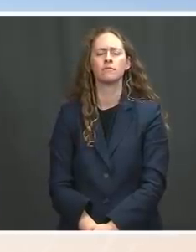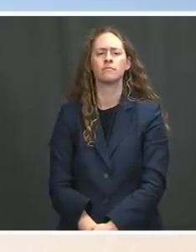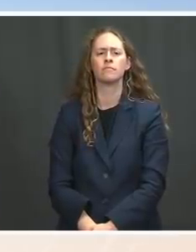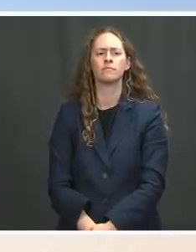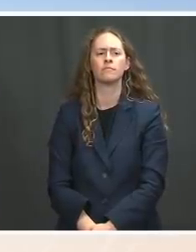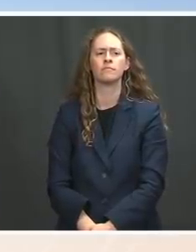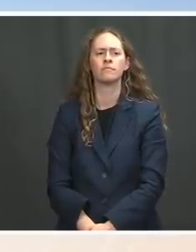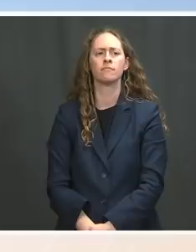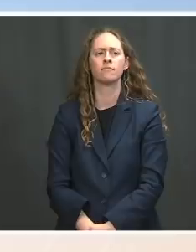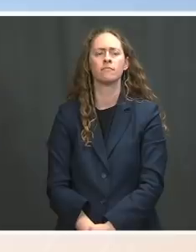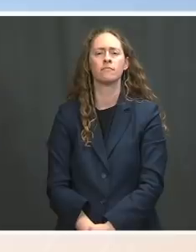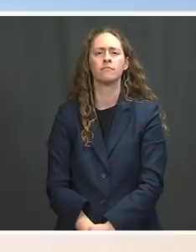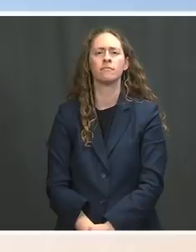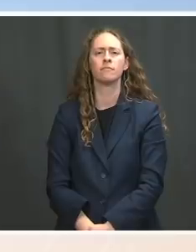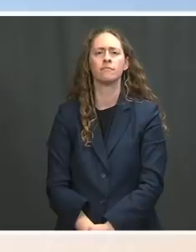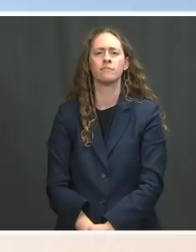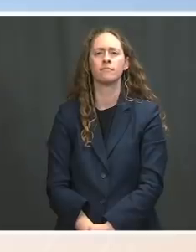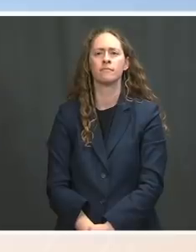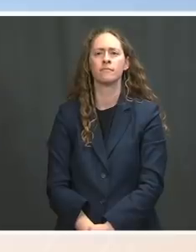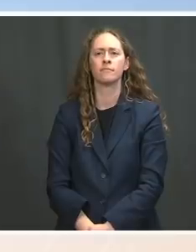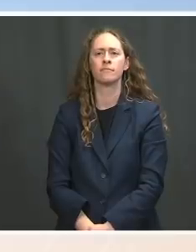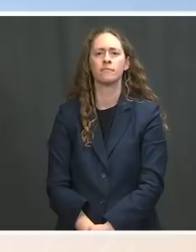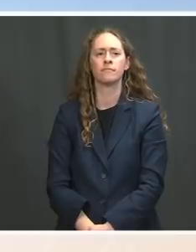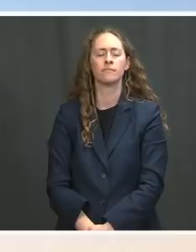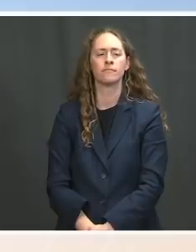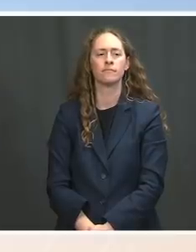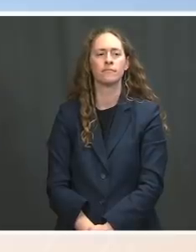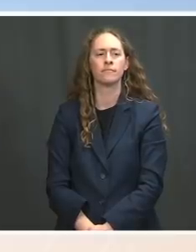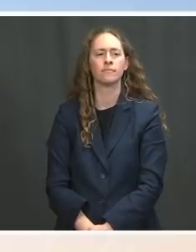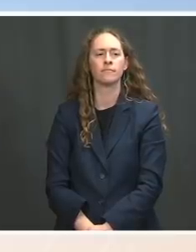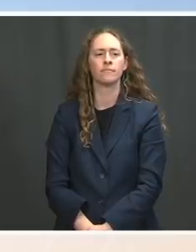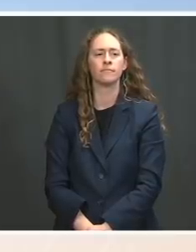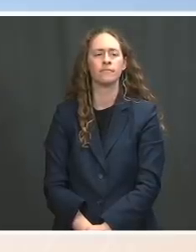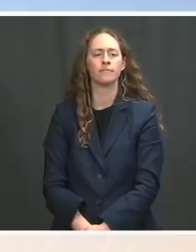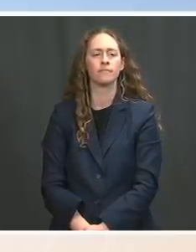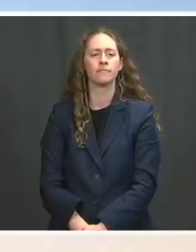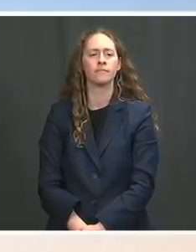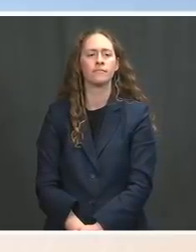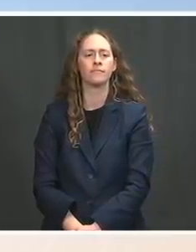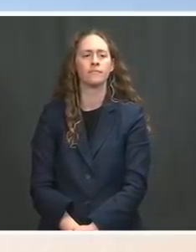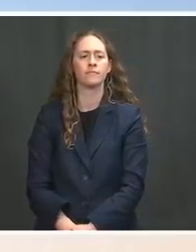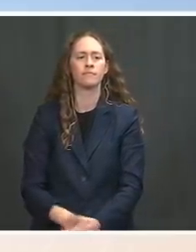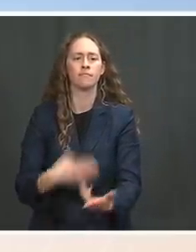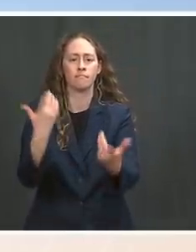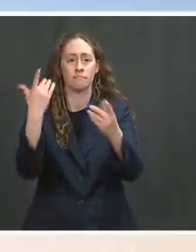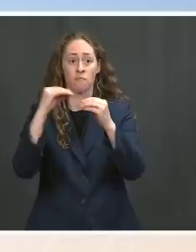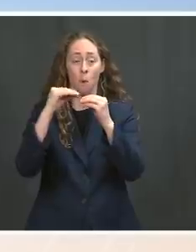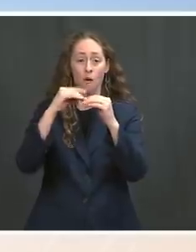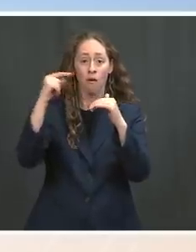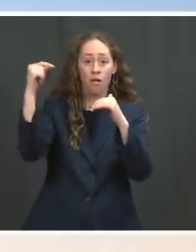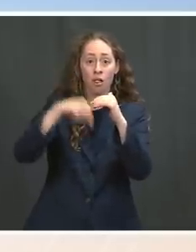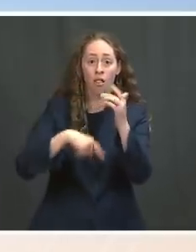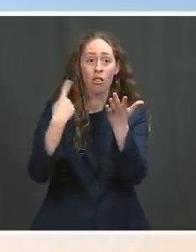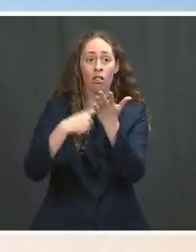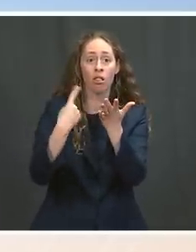to any specific waiver requests going on right now. But what I'll say is that, you know, that this --